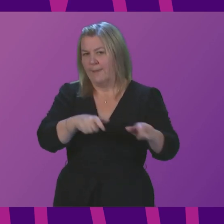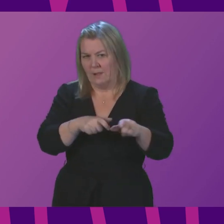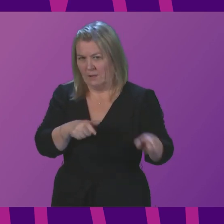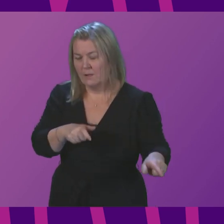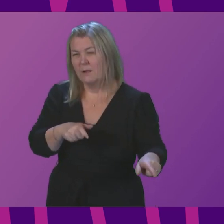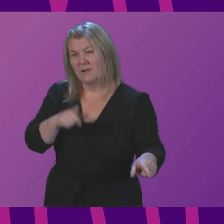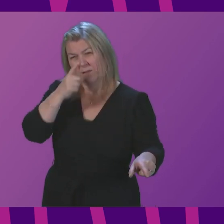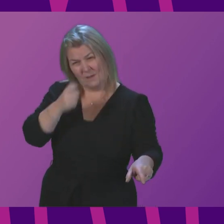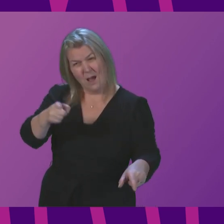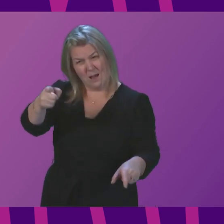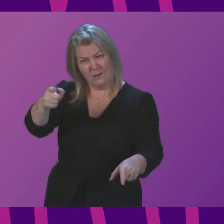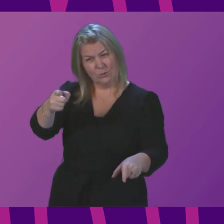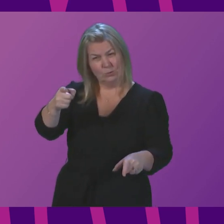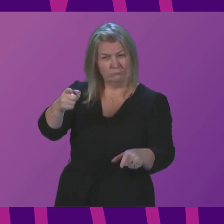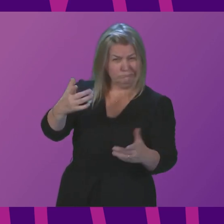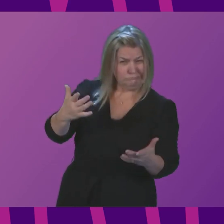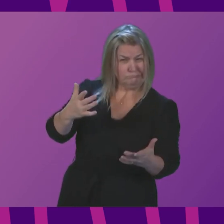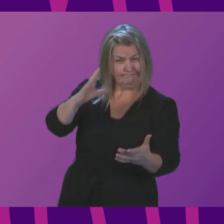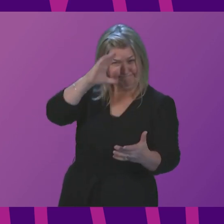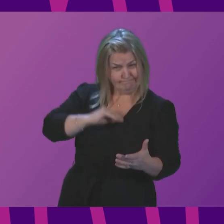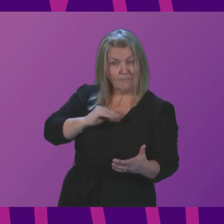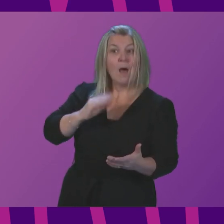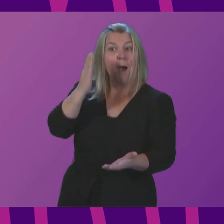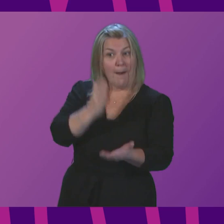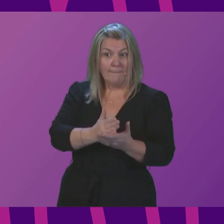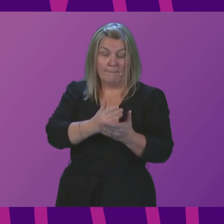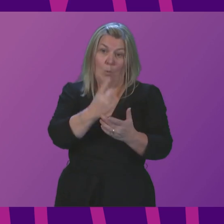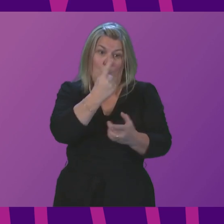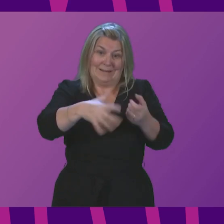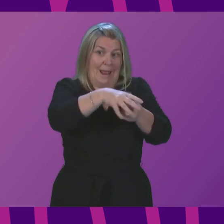reassurance that that incident was an isolated case and that all the affected residents and